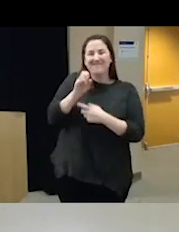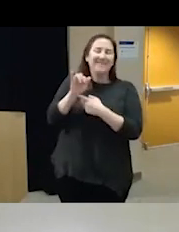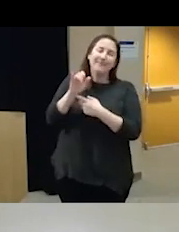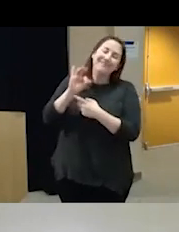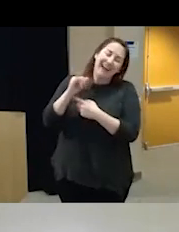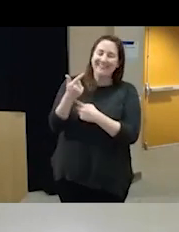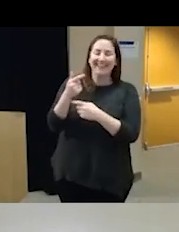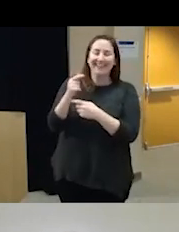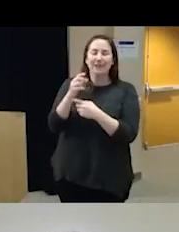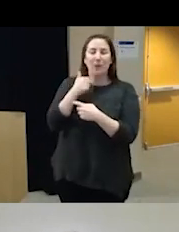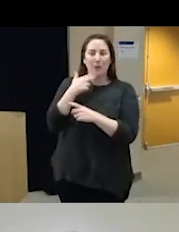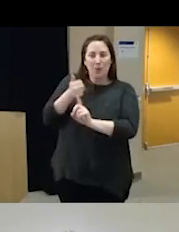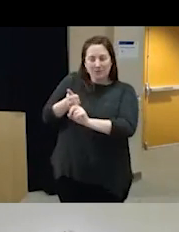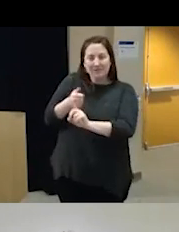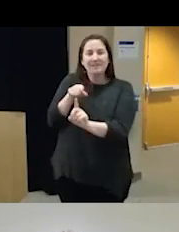Is they are very sensitive?